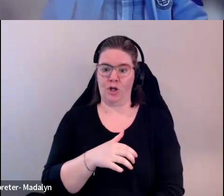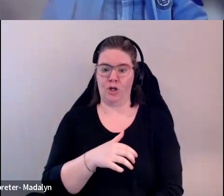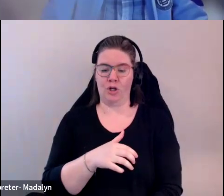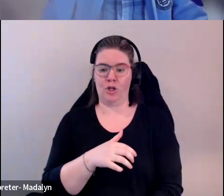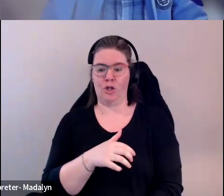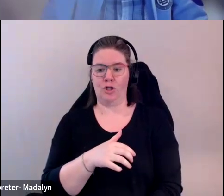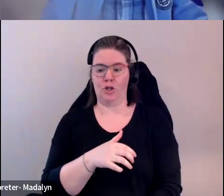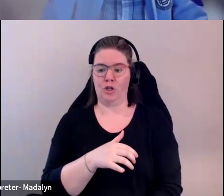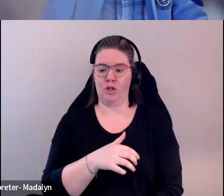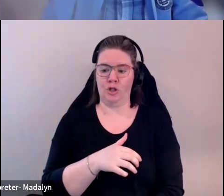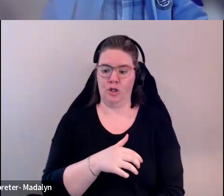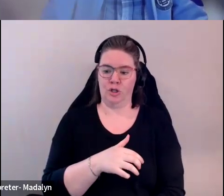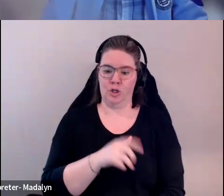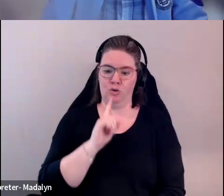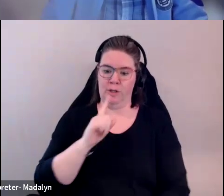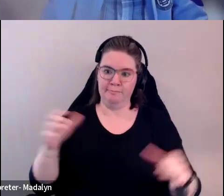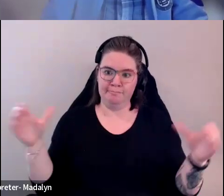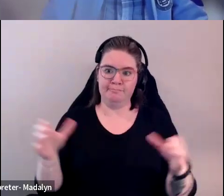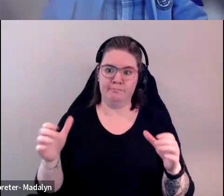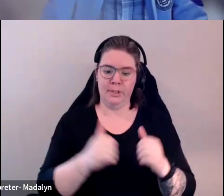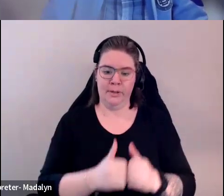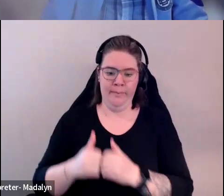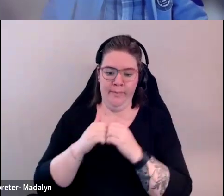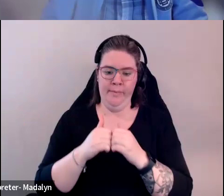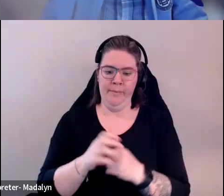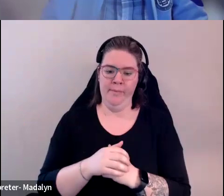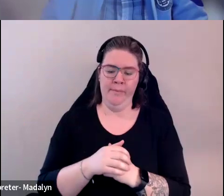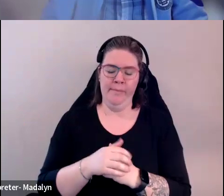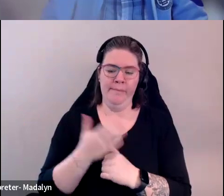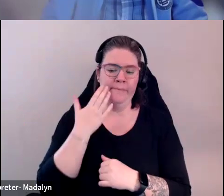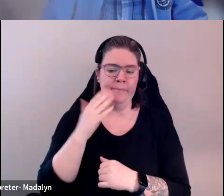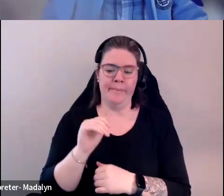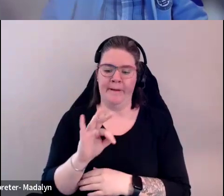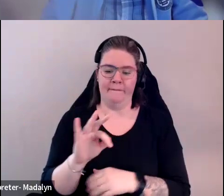Don Posh: you know, it'd be great. I don't know if that's possible. But